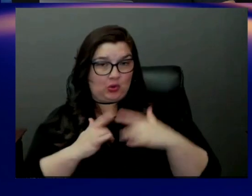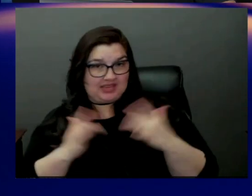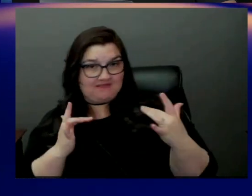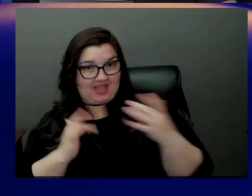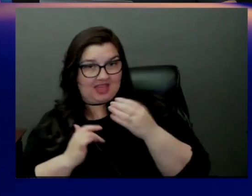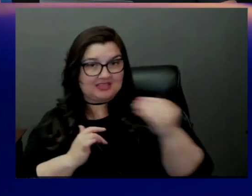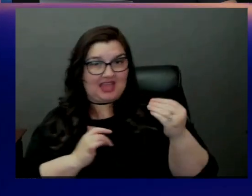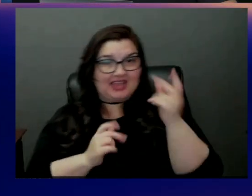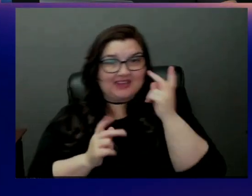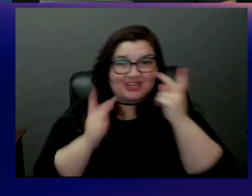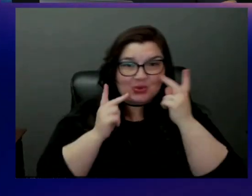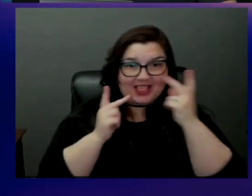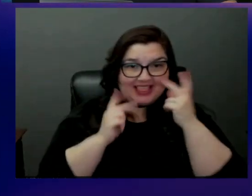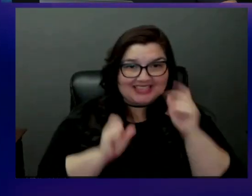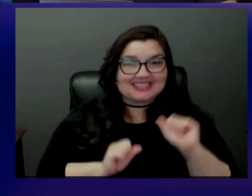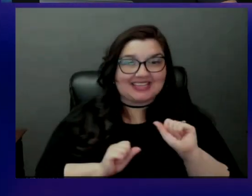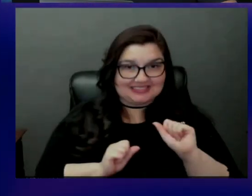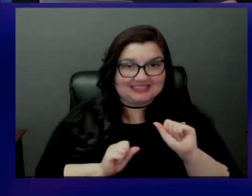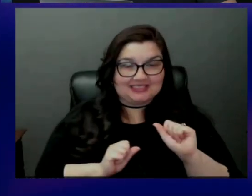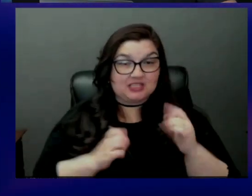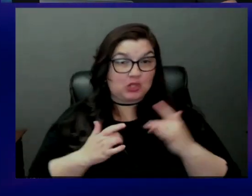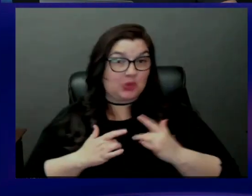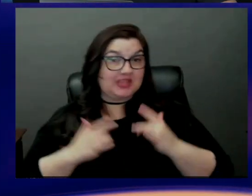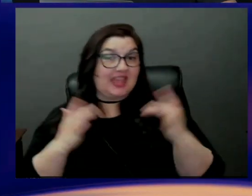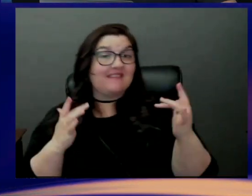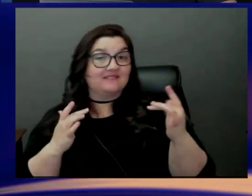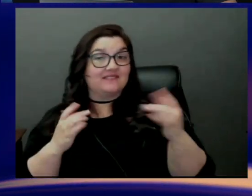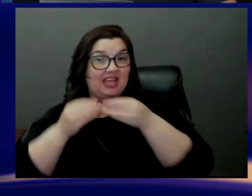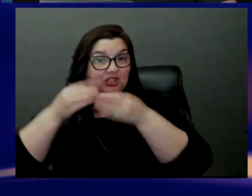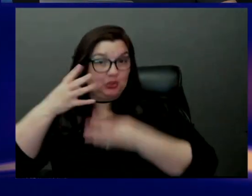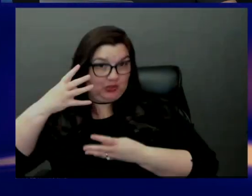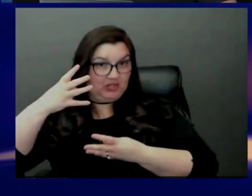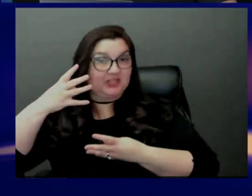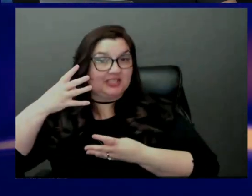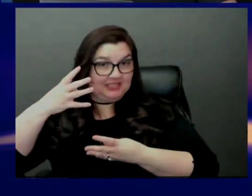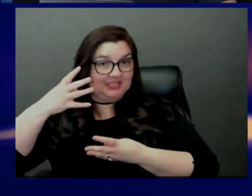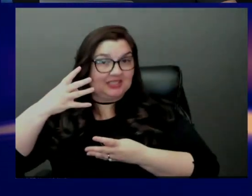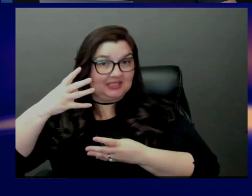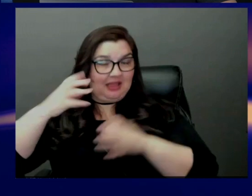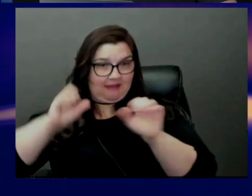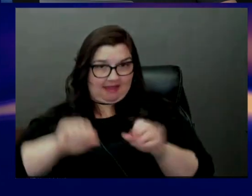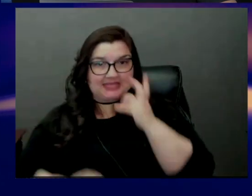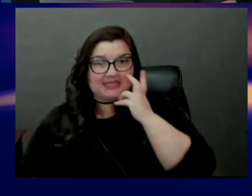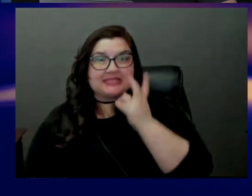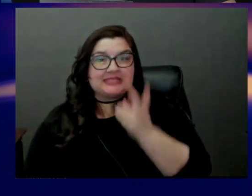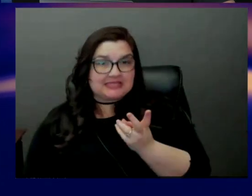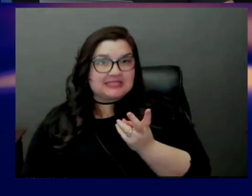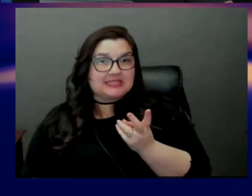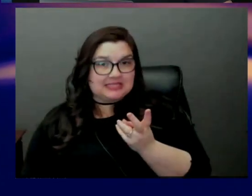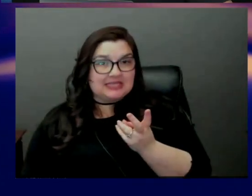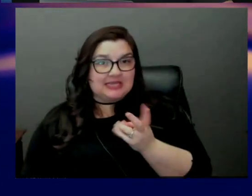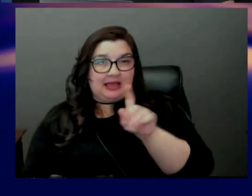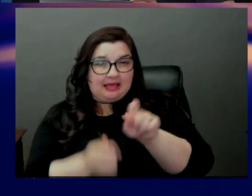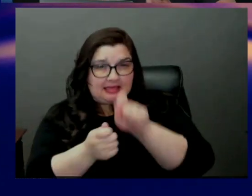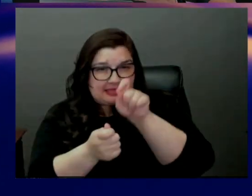So when I go to the Event query, Event tab, I can see the exact PPL query